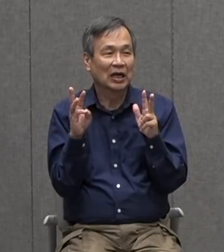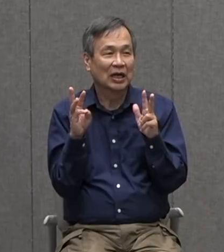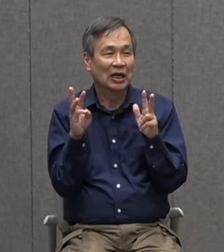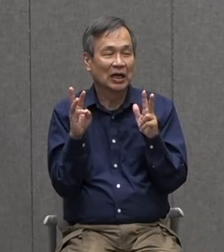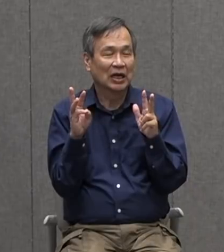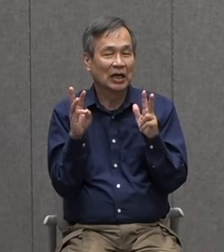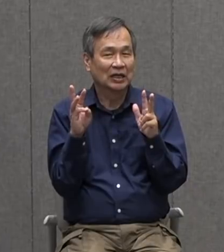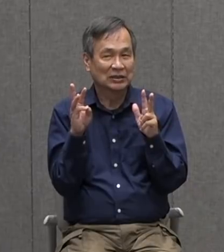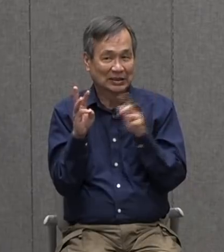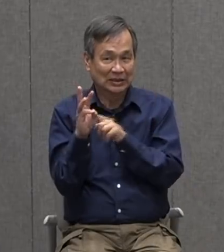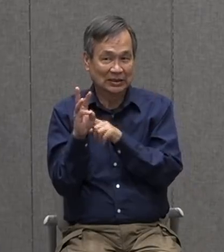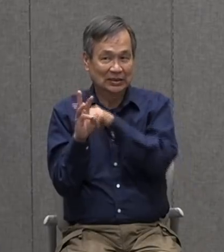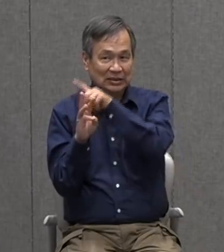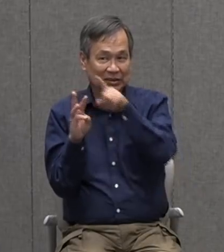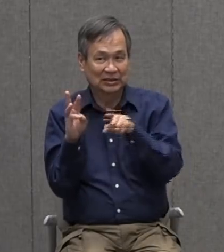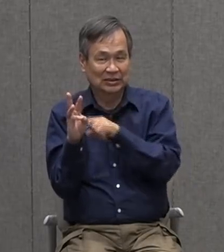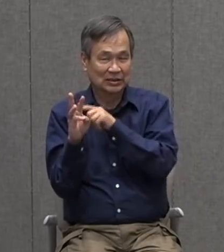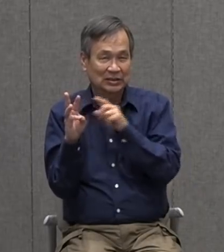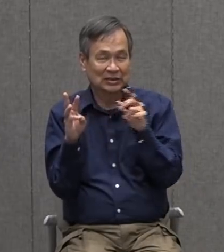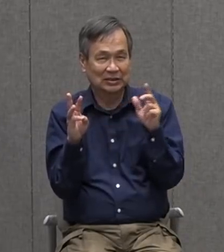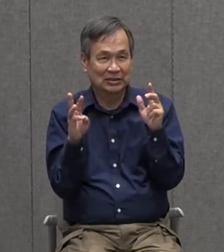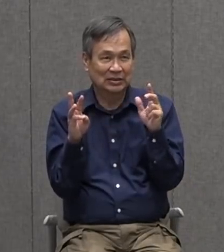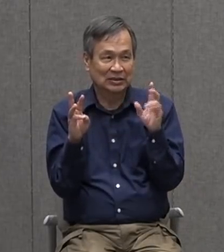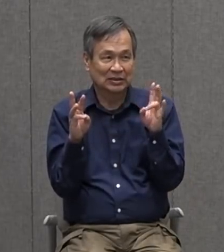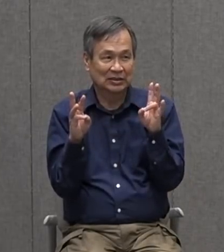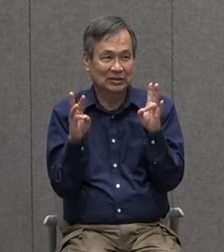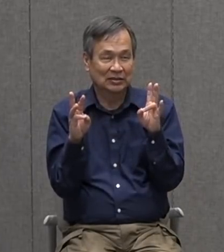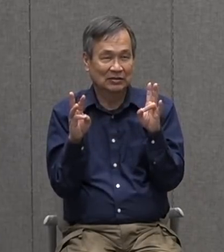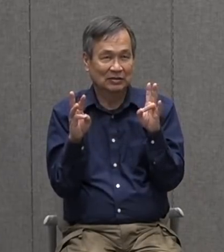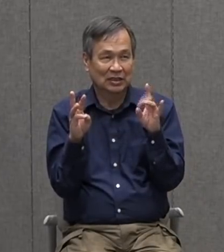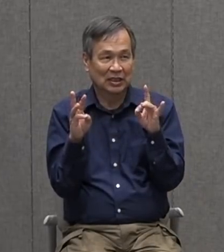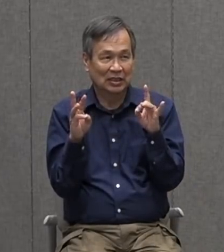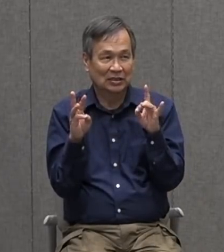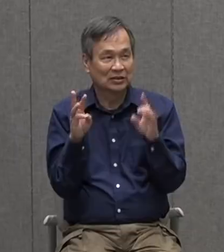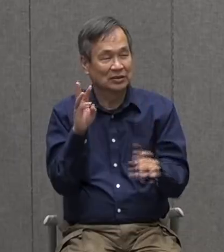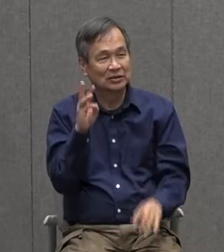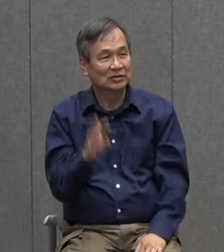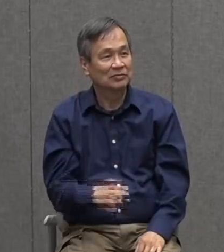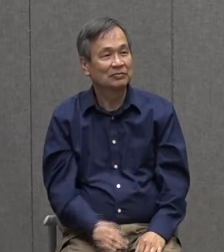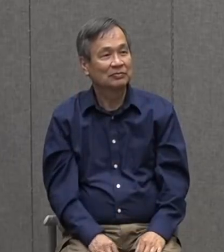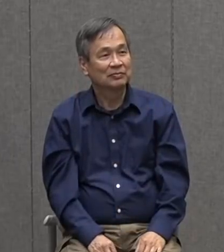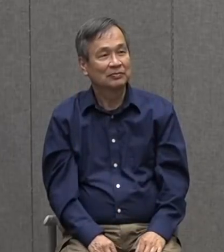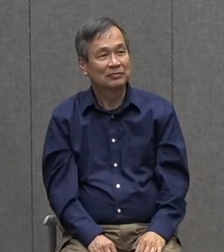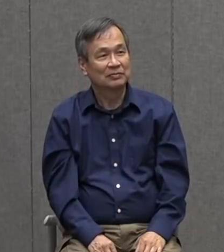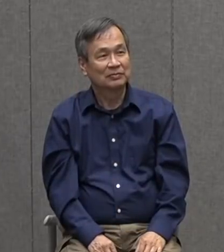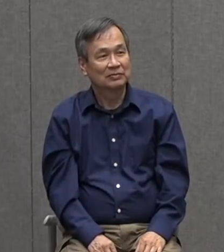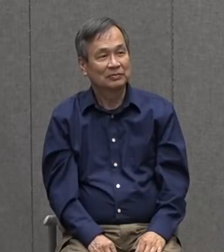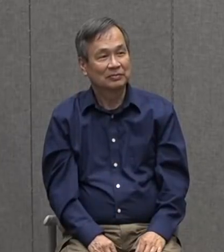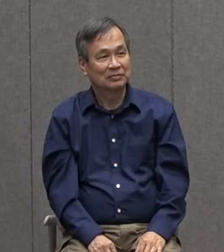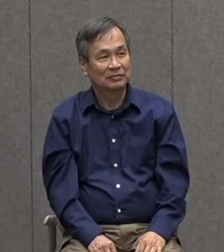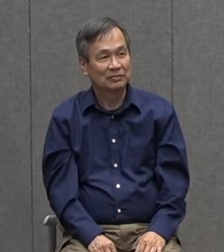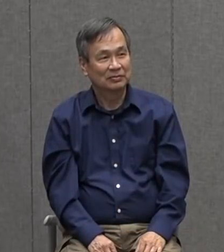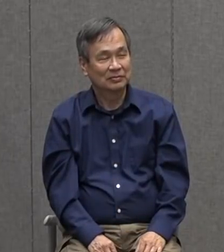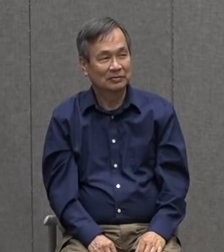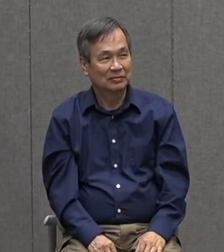Let's see seven, eight, nope, I think I can only do six, right?